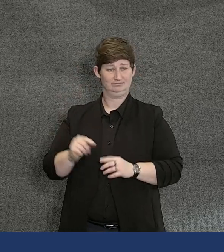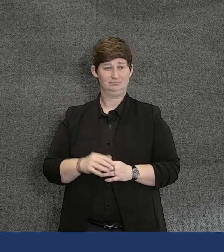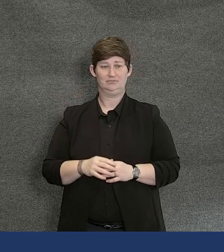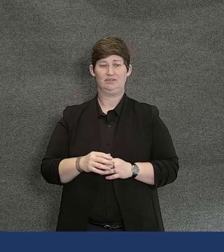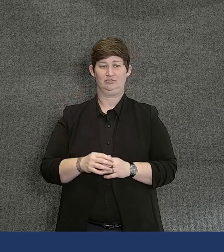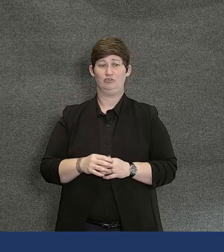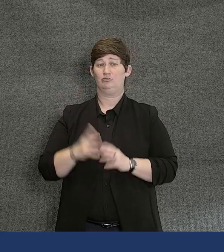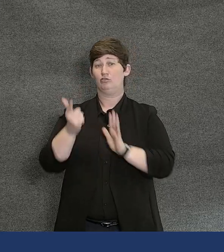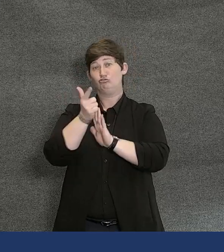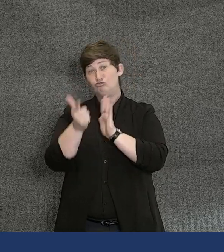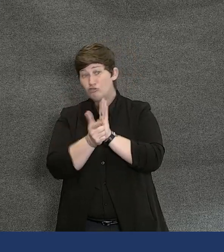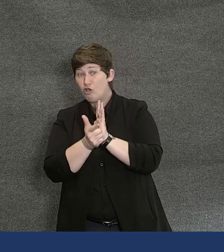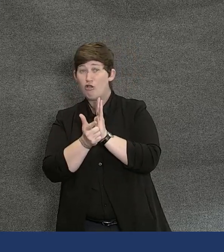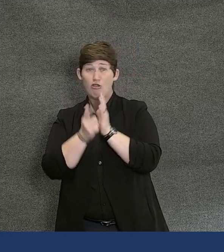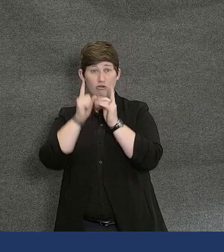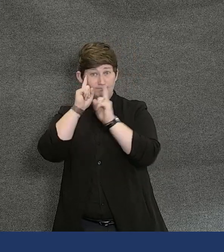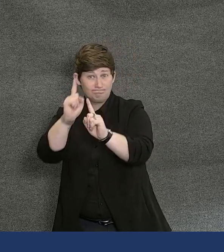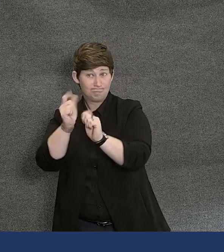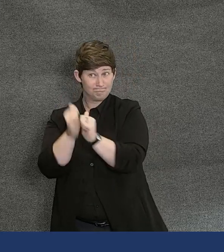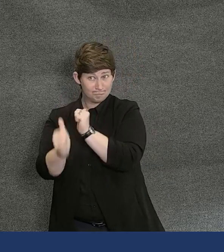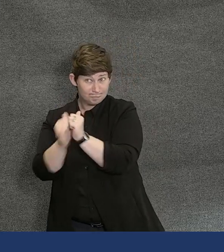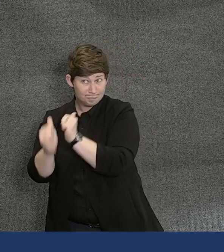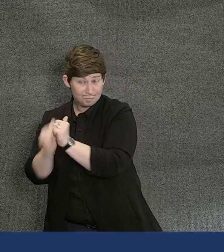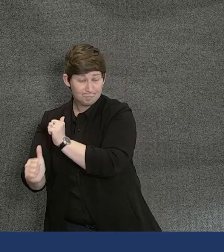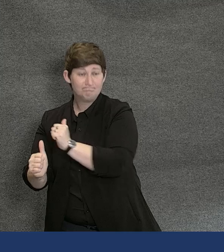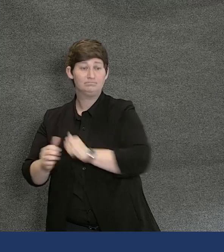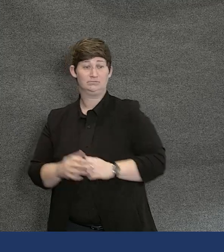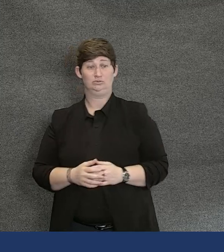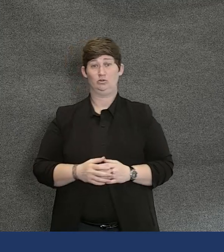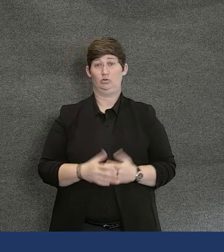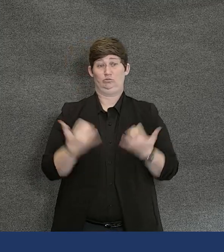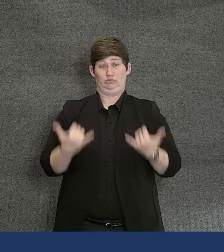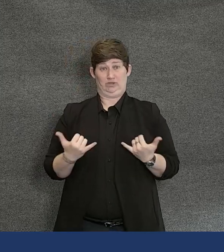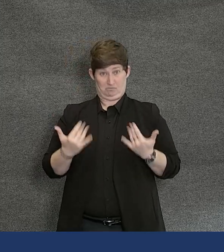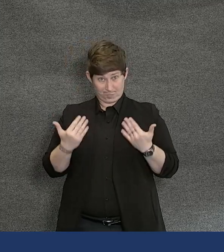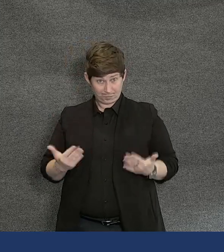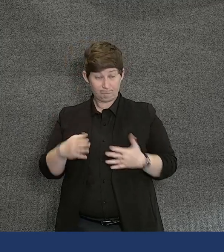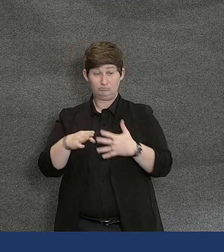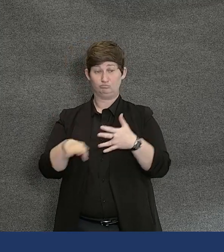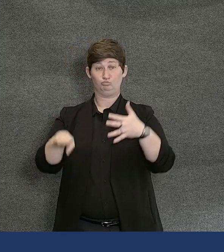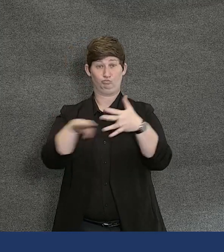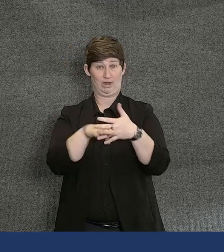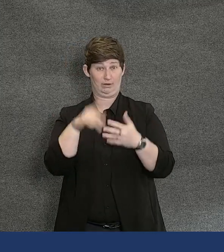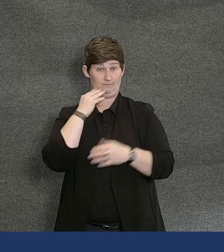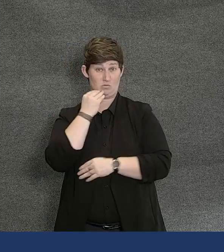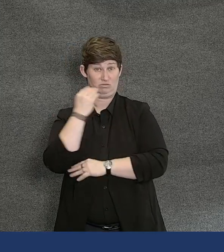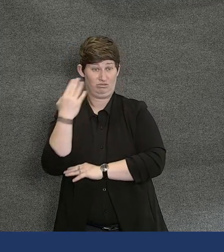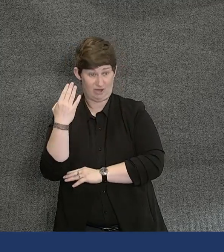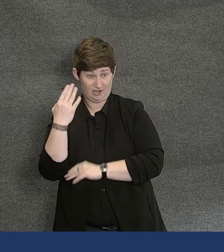So we are going to break, and I want to say thank you to Representative Hicks,